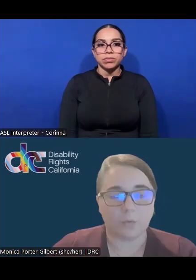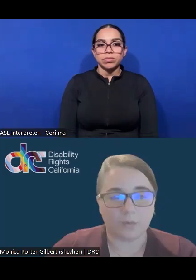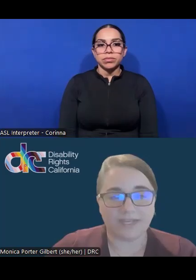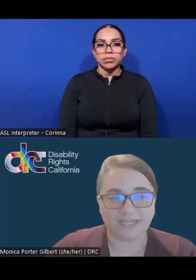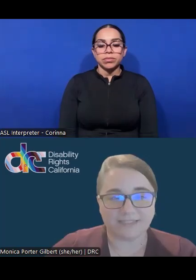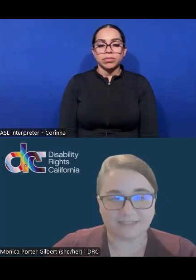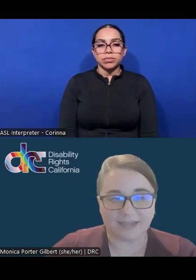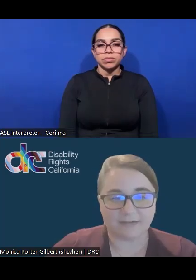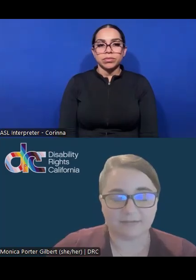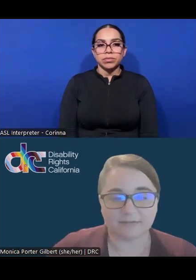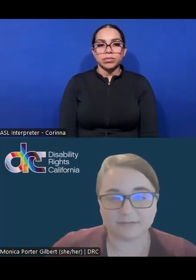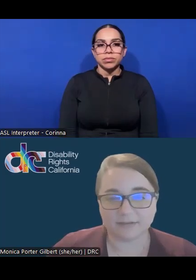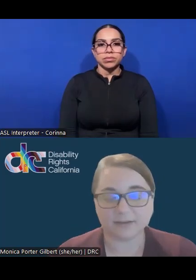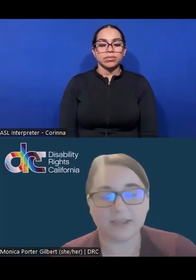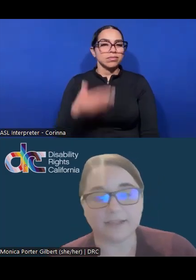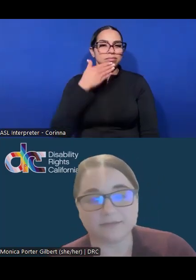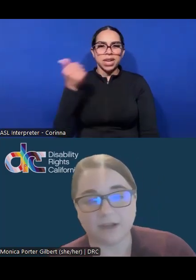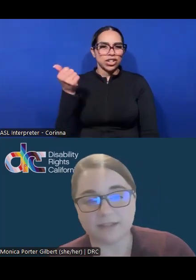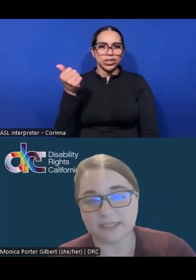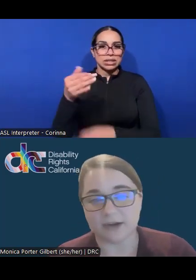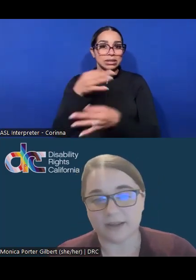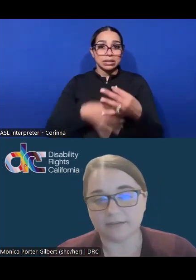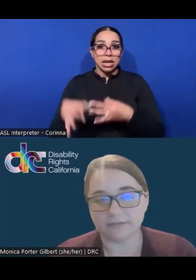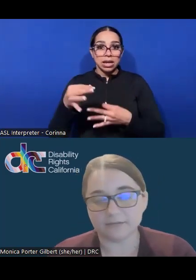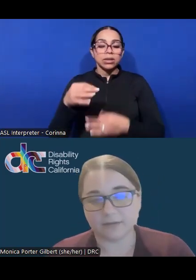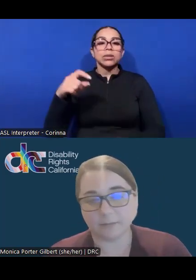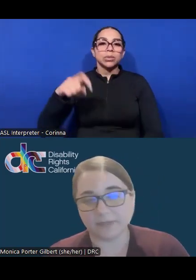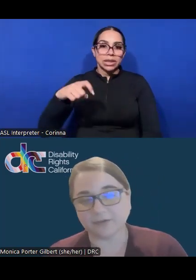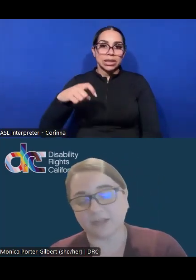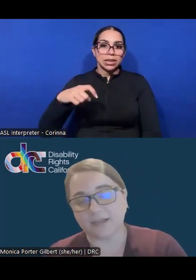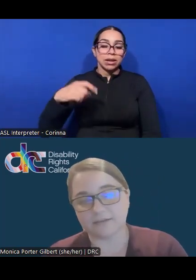What we need instead is voluntary, peer led,